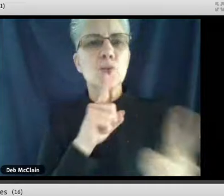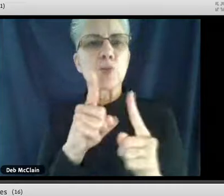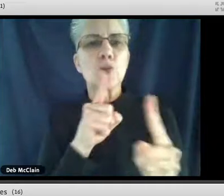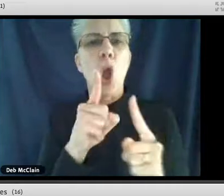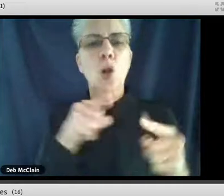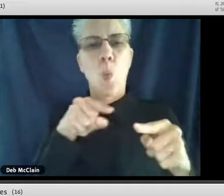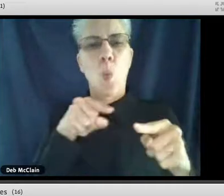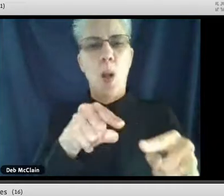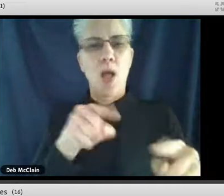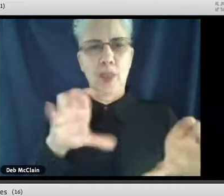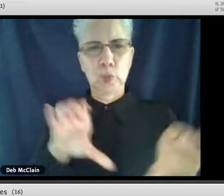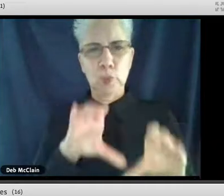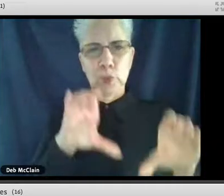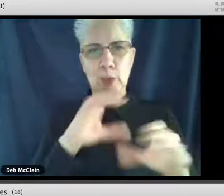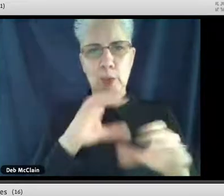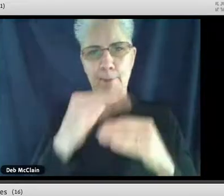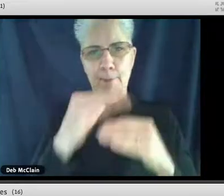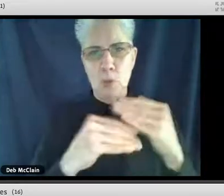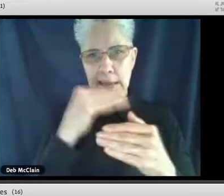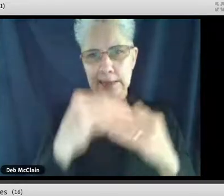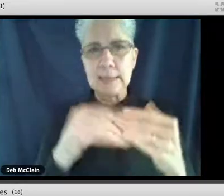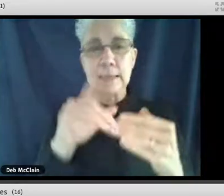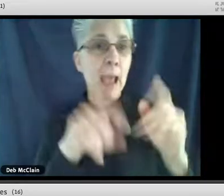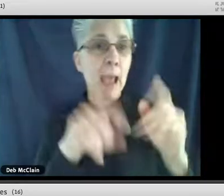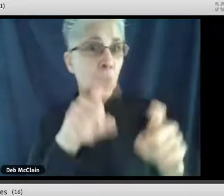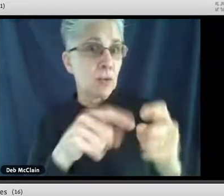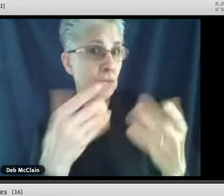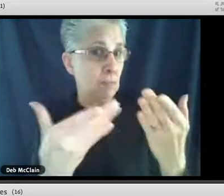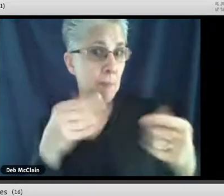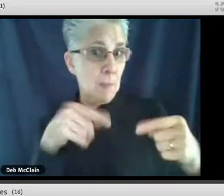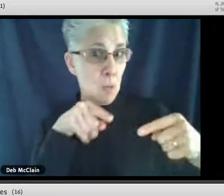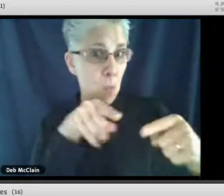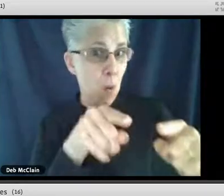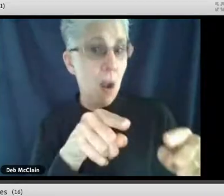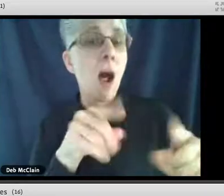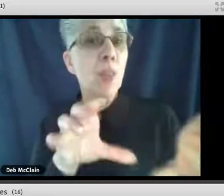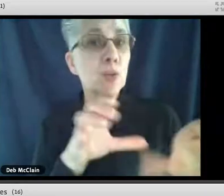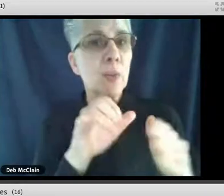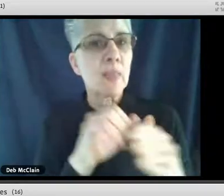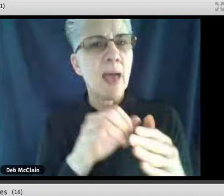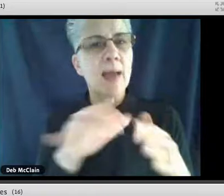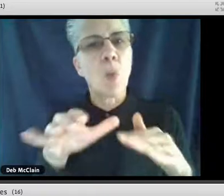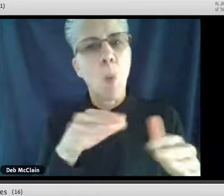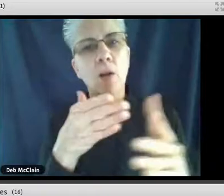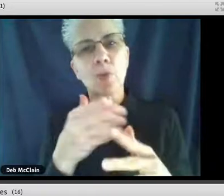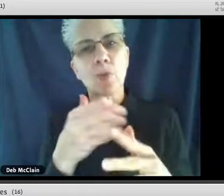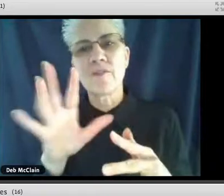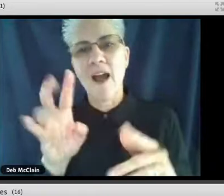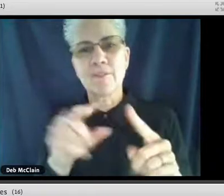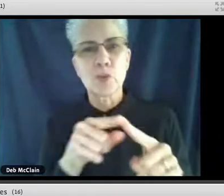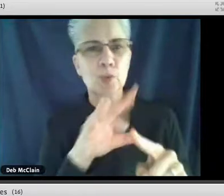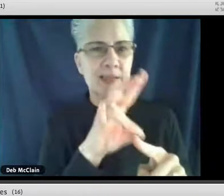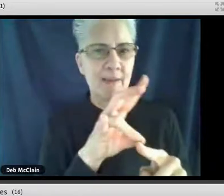and maybe even ask them questions about it. Walk them through those five to seven questions that are tightly script.